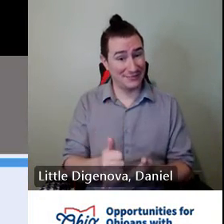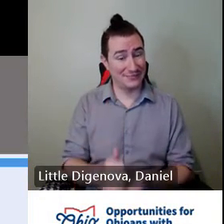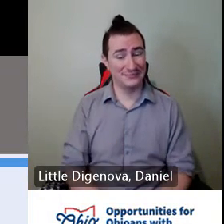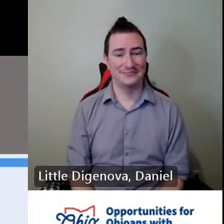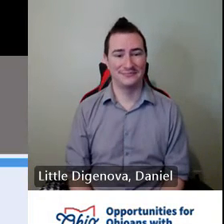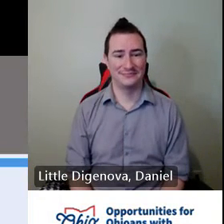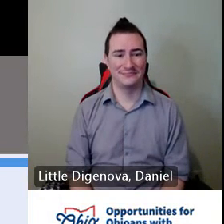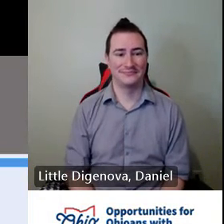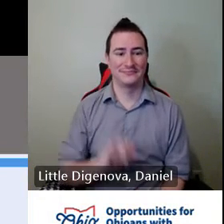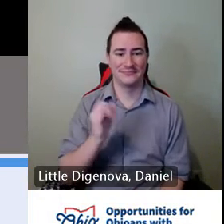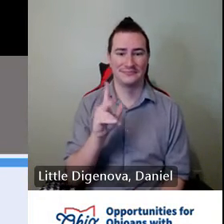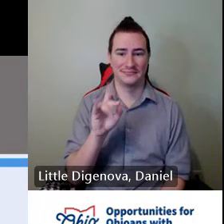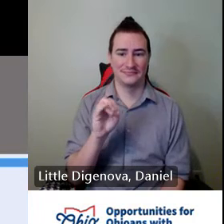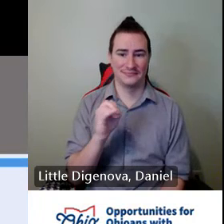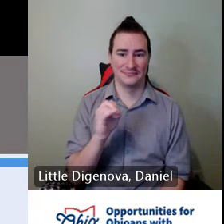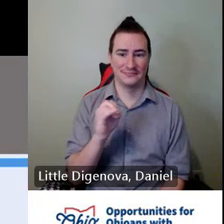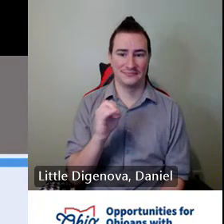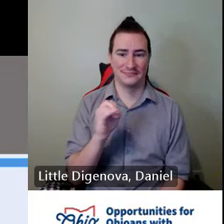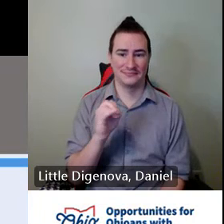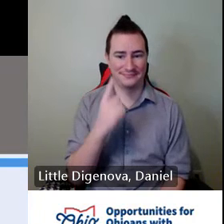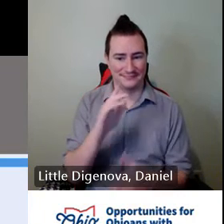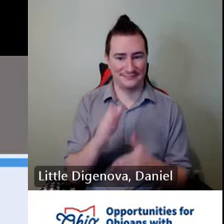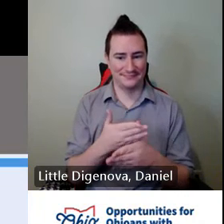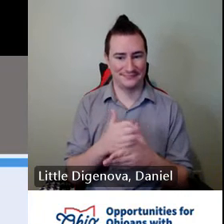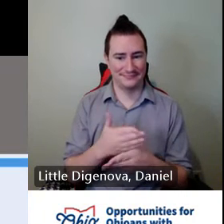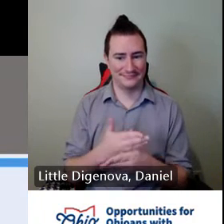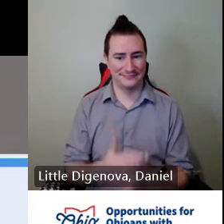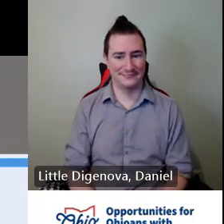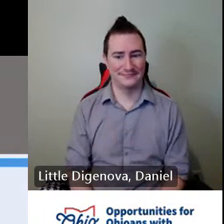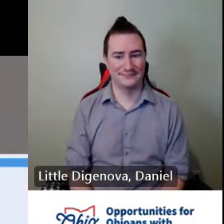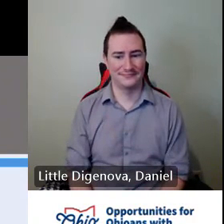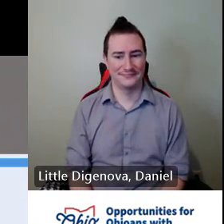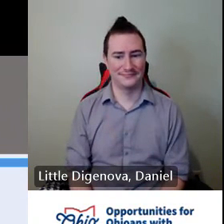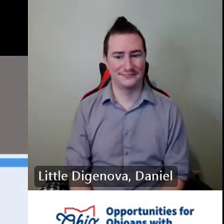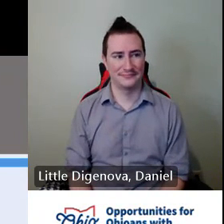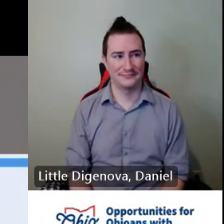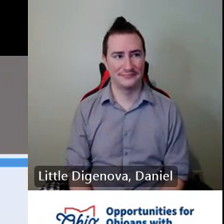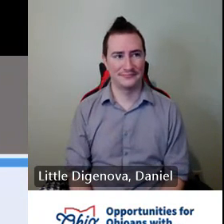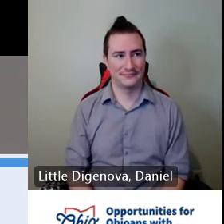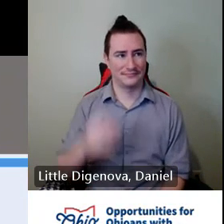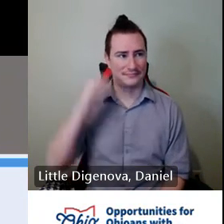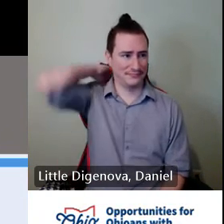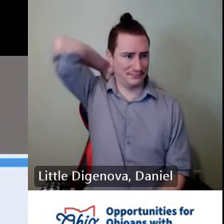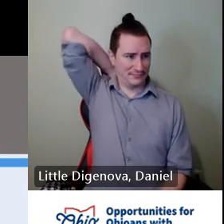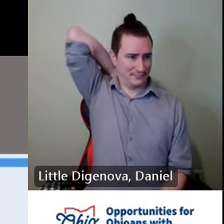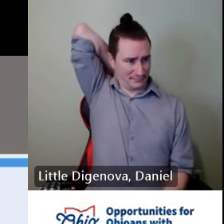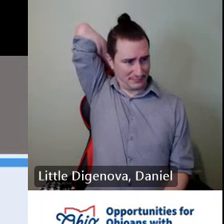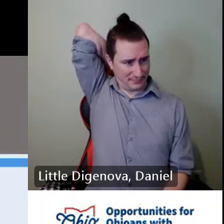Now, there may also be a concern of coworkers approaching one another, or the employee with a disability about an